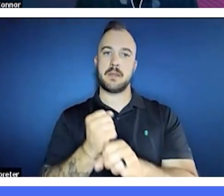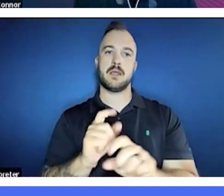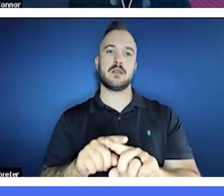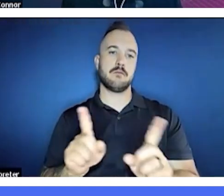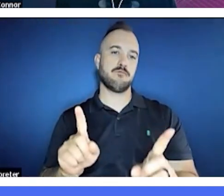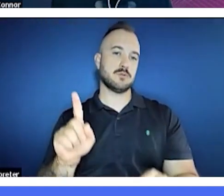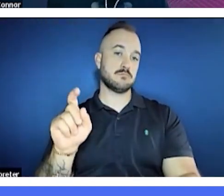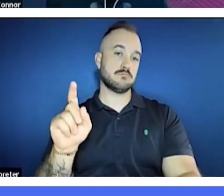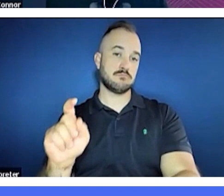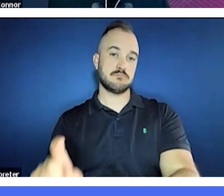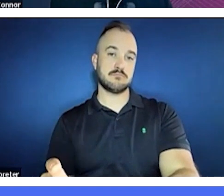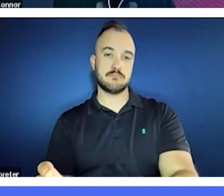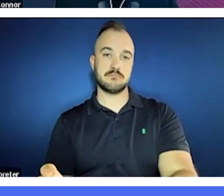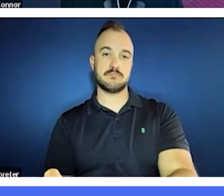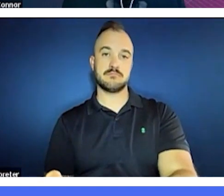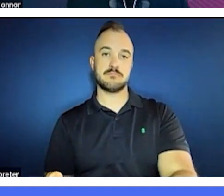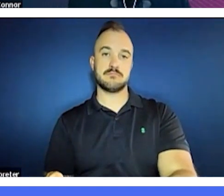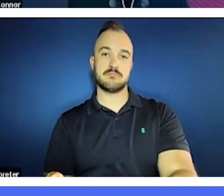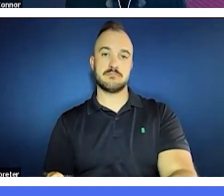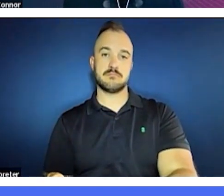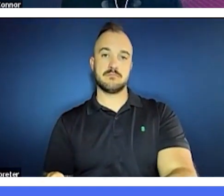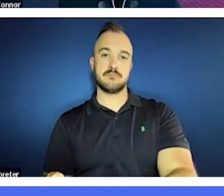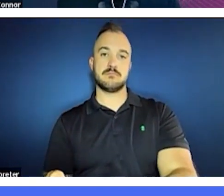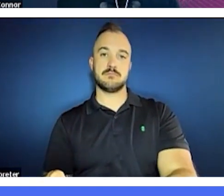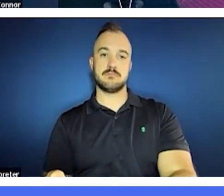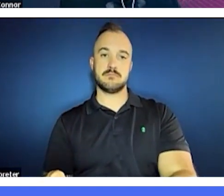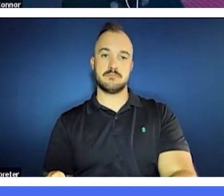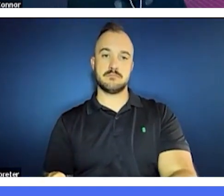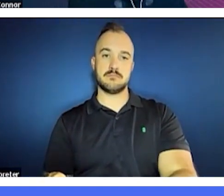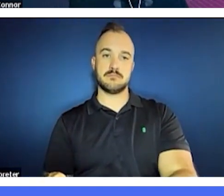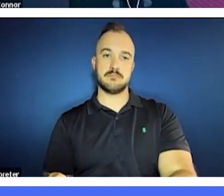Now, I promised you in the description that we would include Malcolm Gladwell a little bit in this presentation.